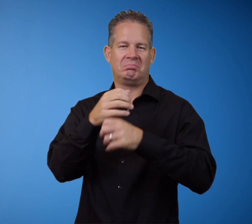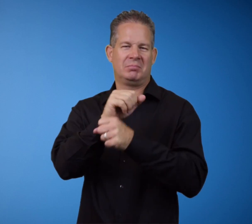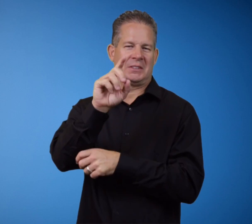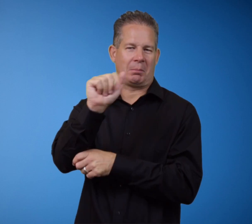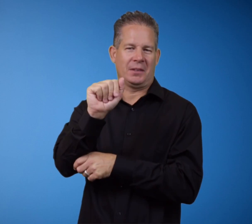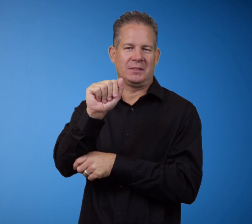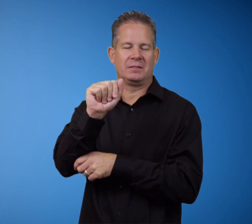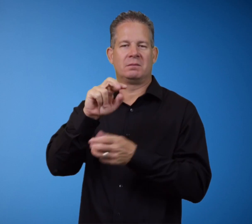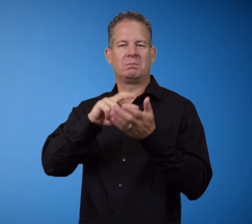Disability.